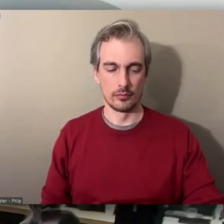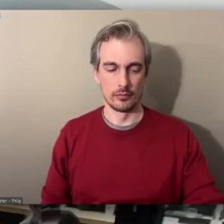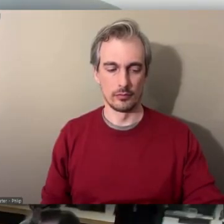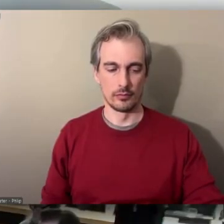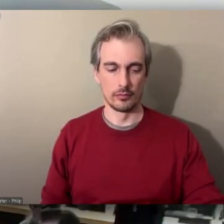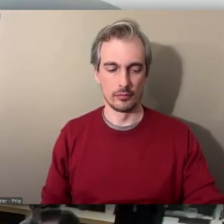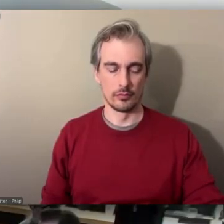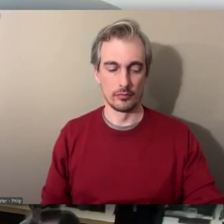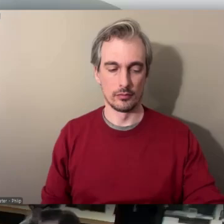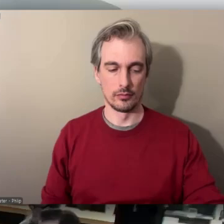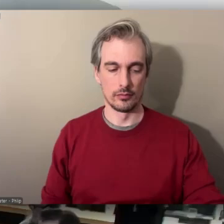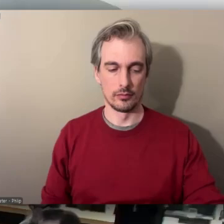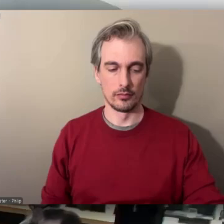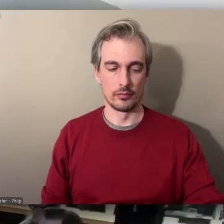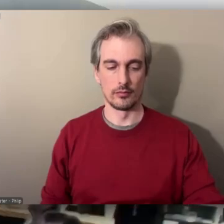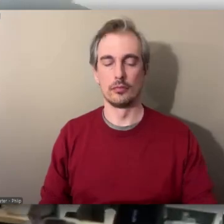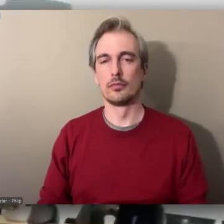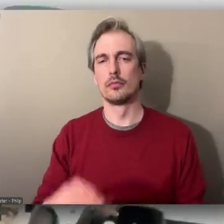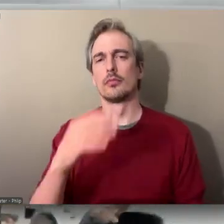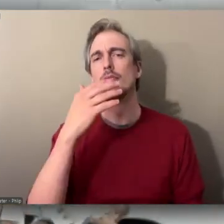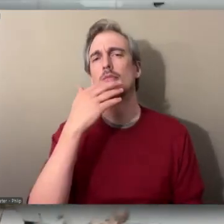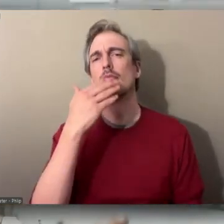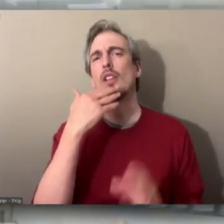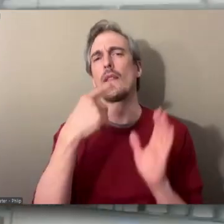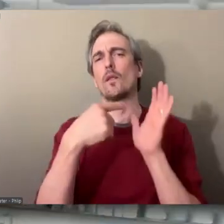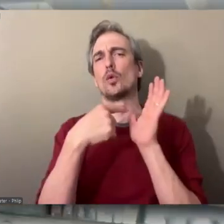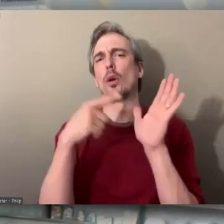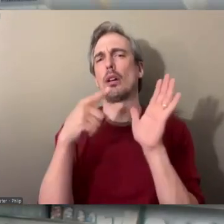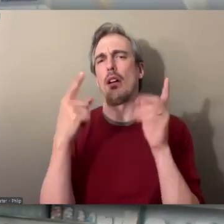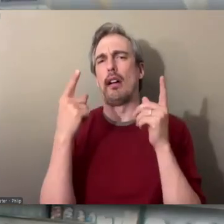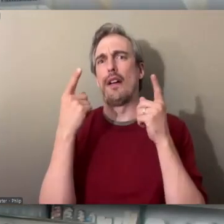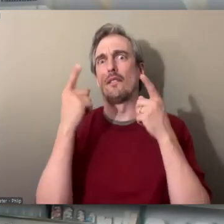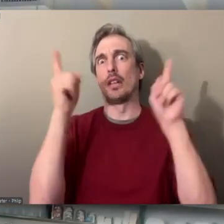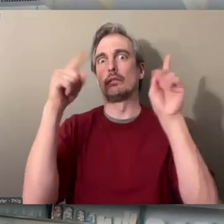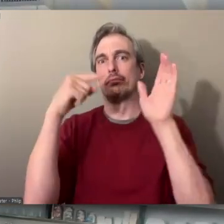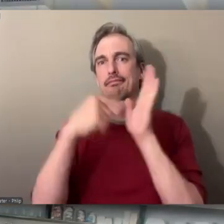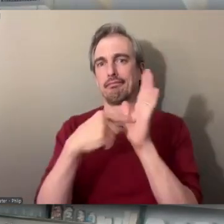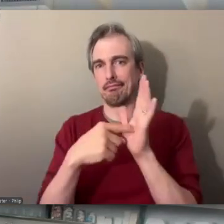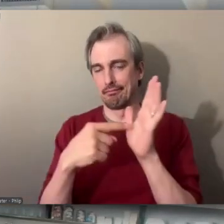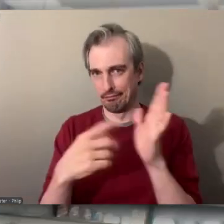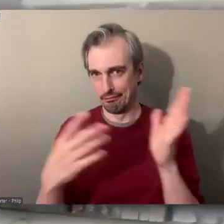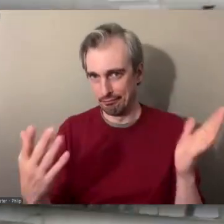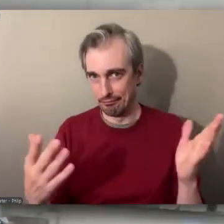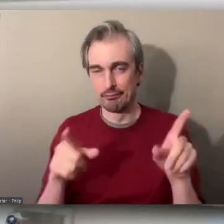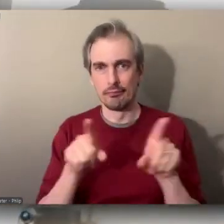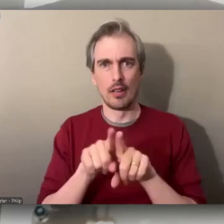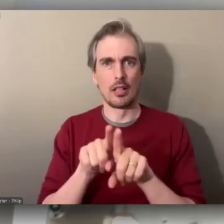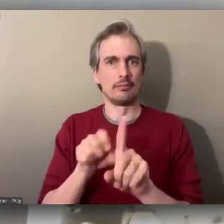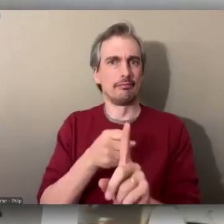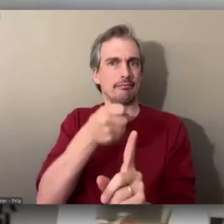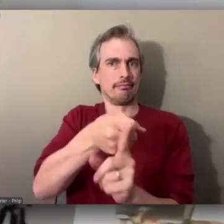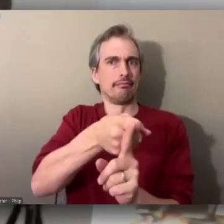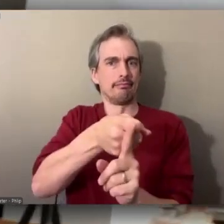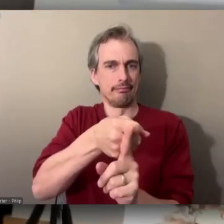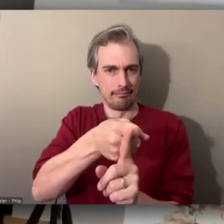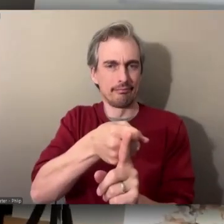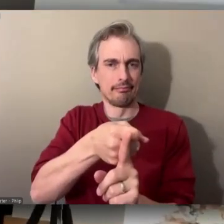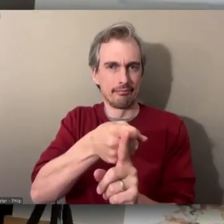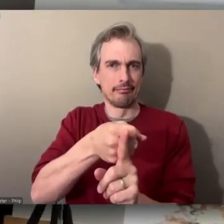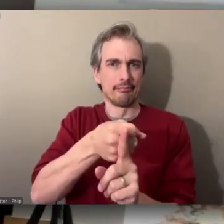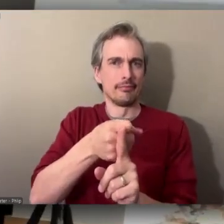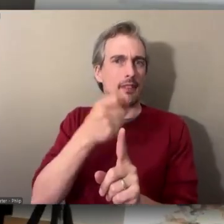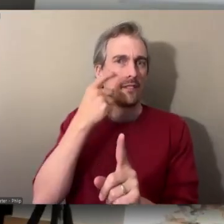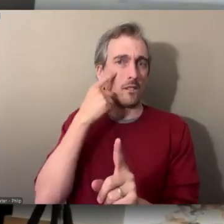effective example, which is also impactful at the revenue level. Of why these things matter. I think